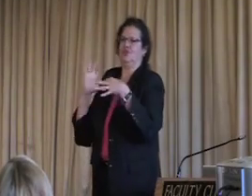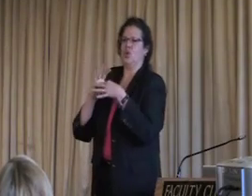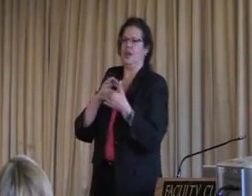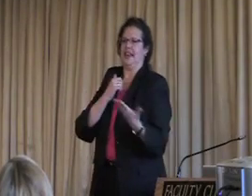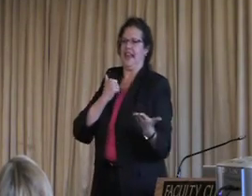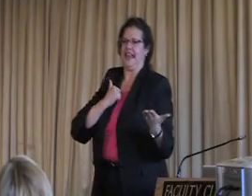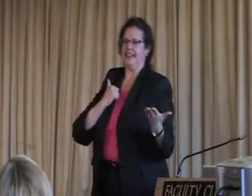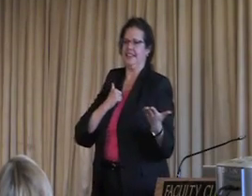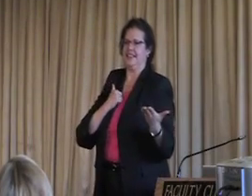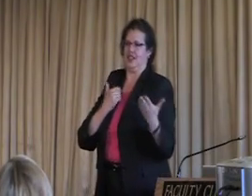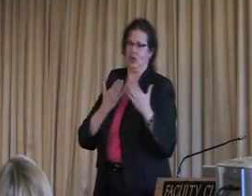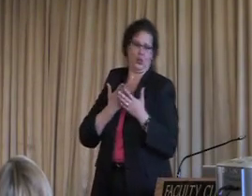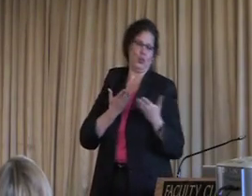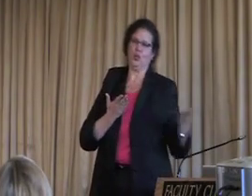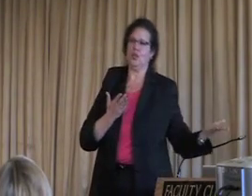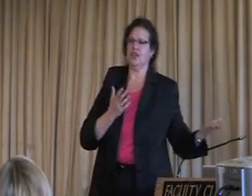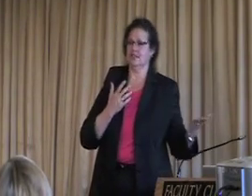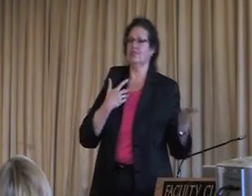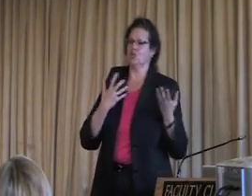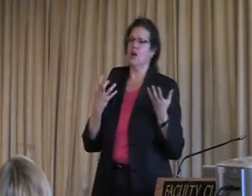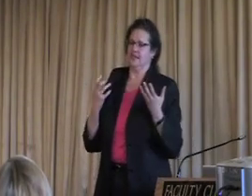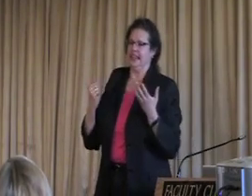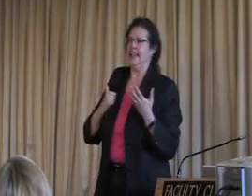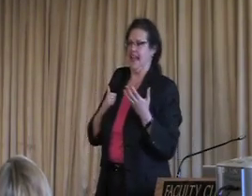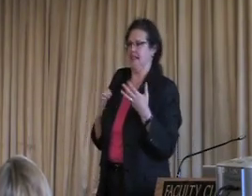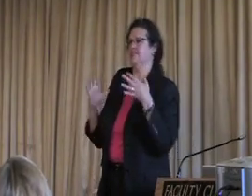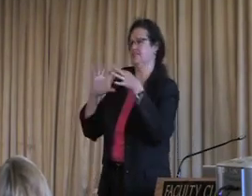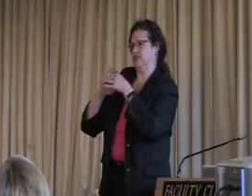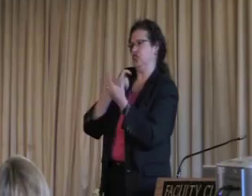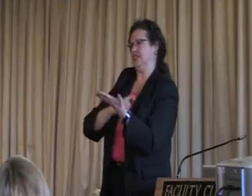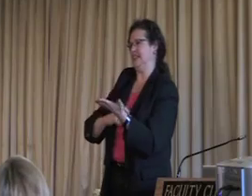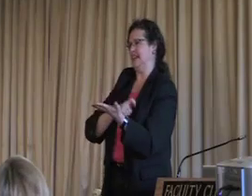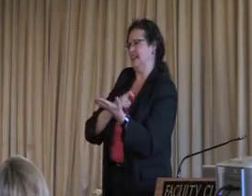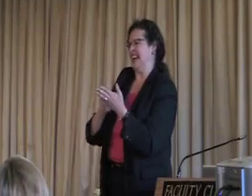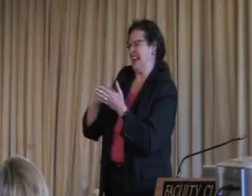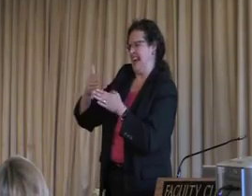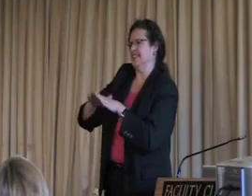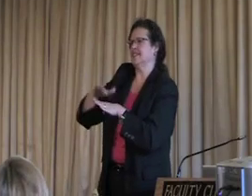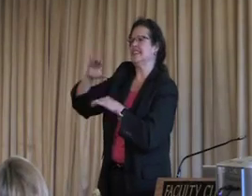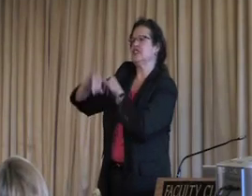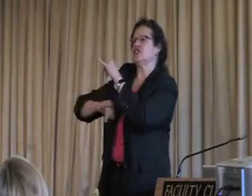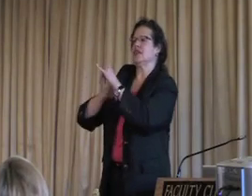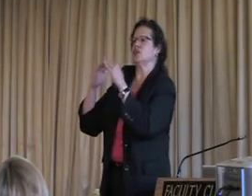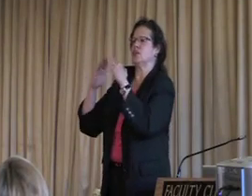community, I think about our connection to Switzerland, certainly Canada and Switzerland